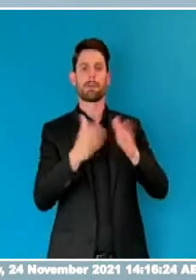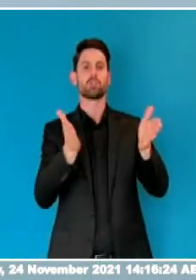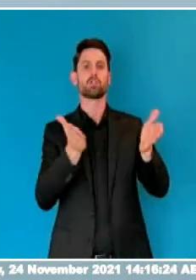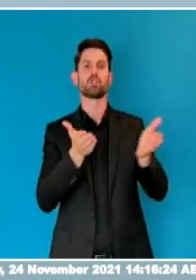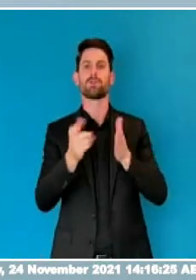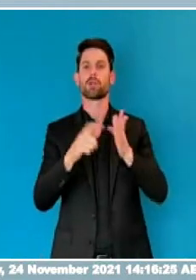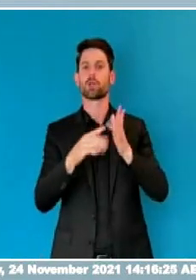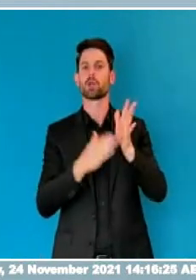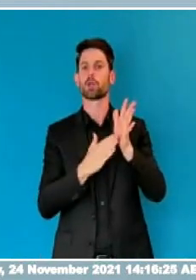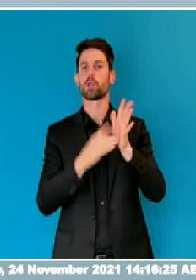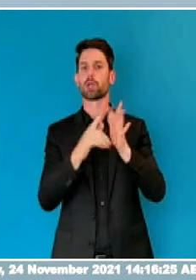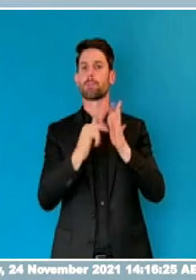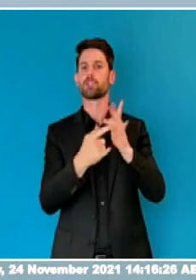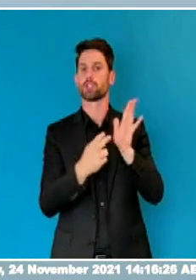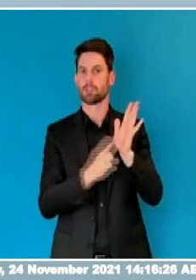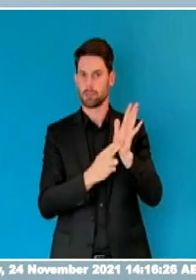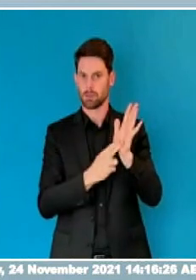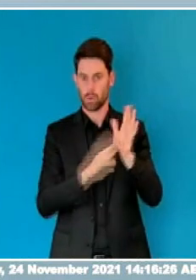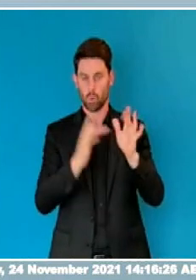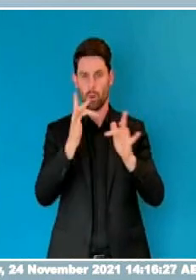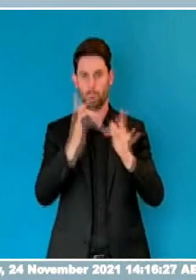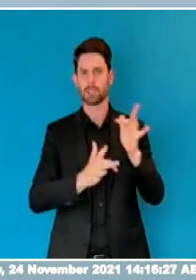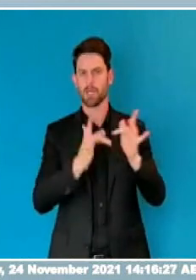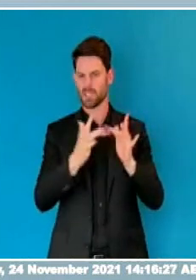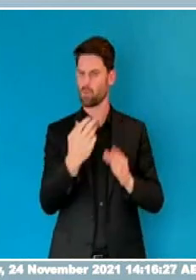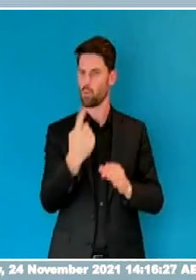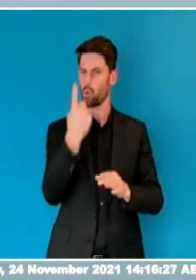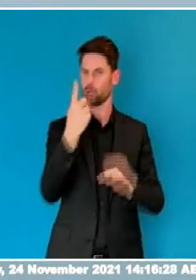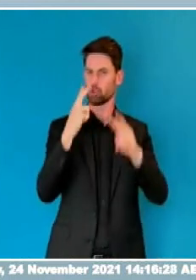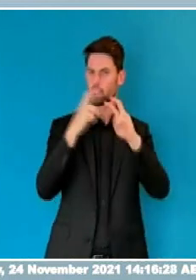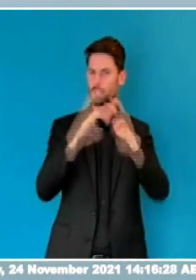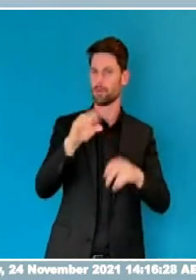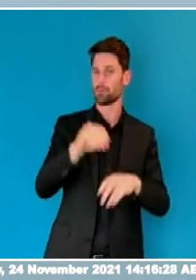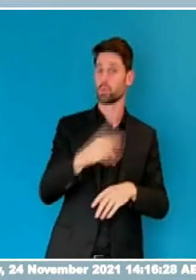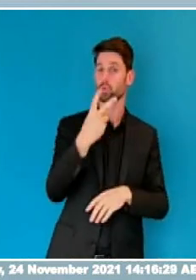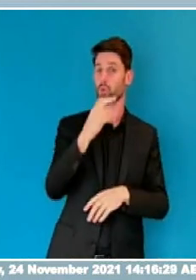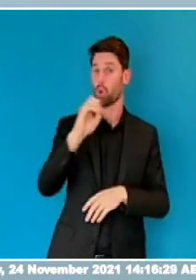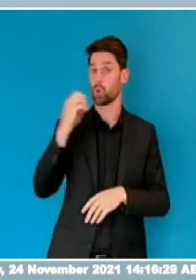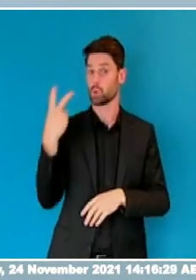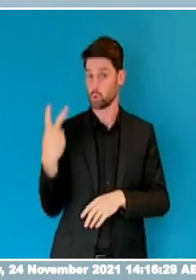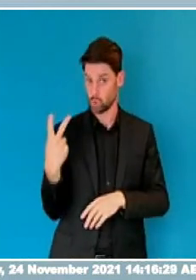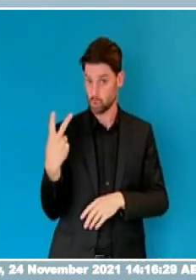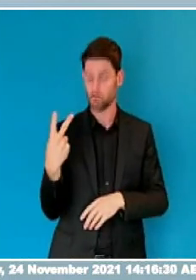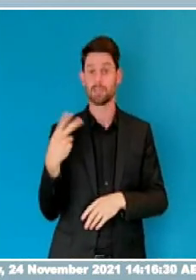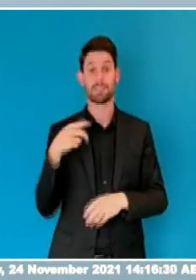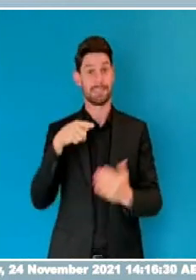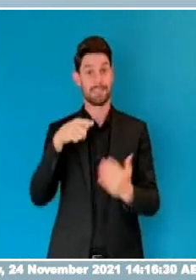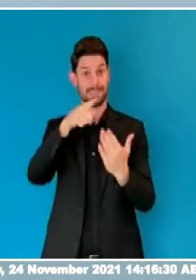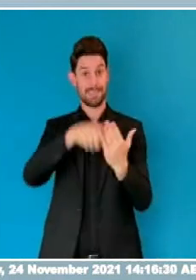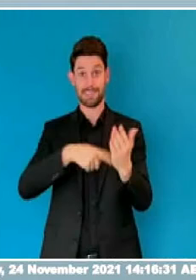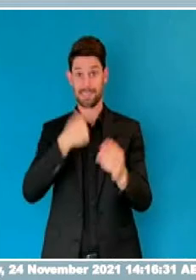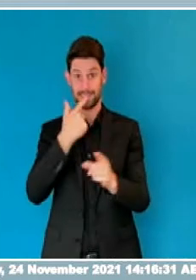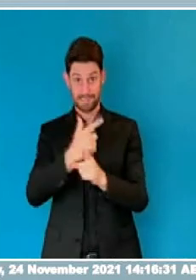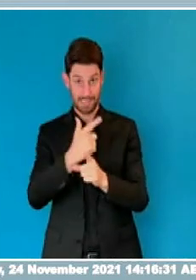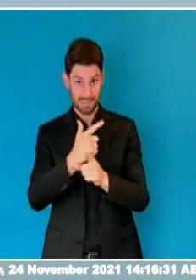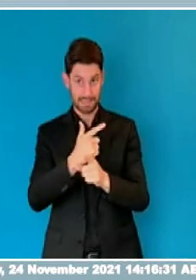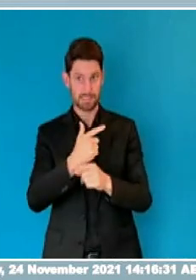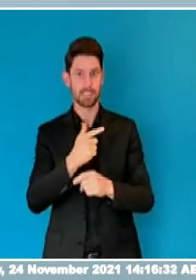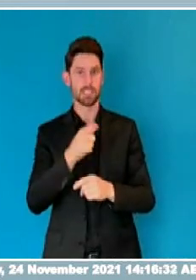research by Grantham, SL, 2002, that says that it is trying dispel a myth that people